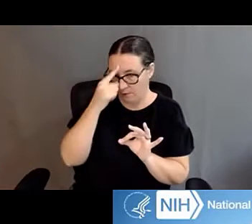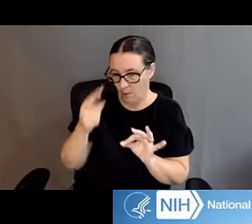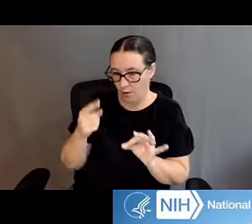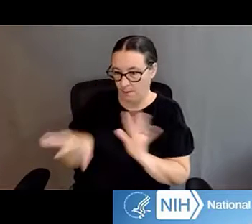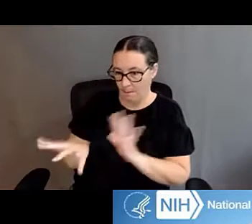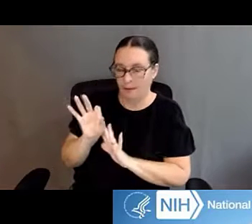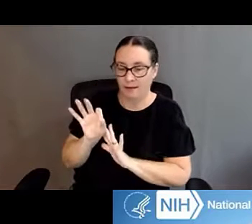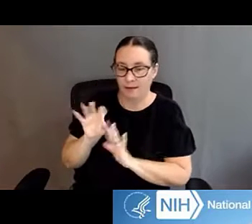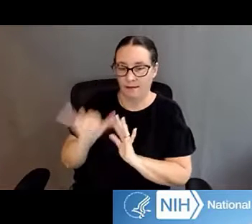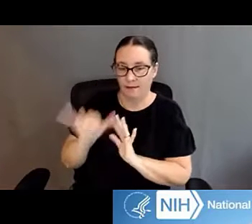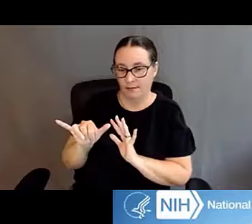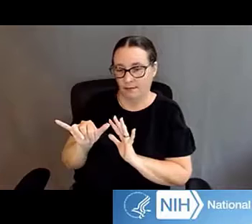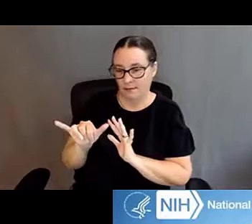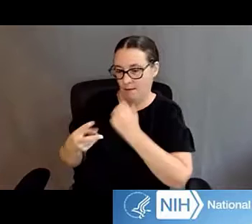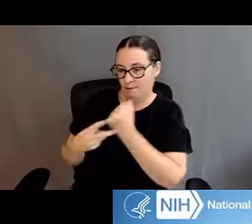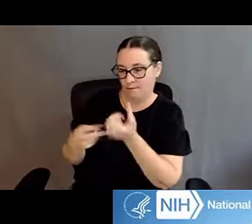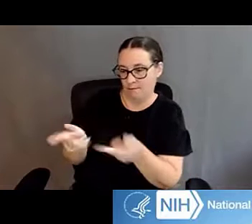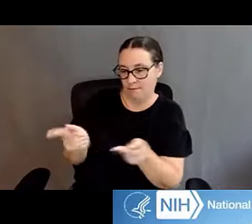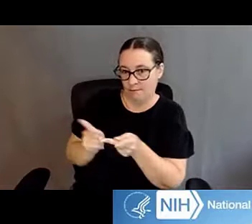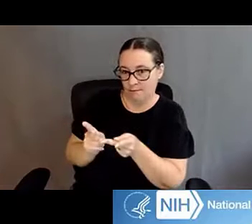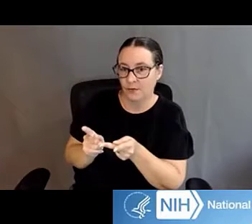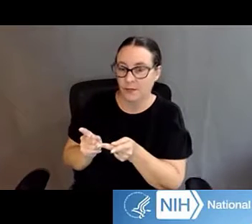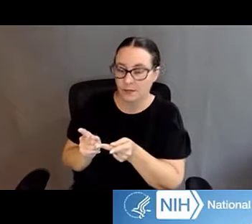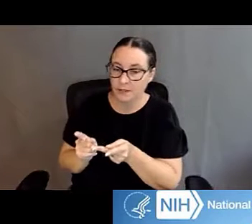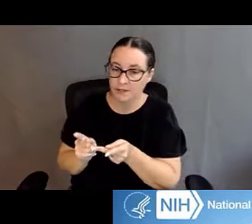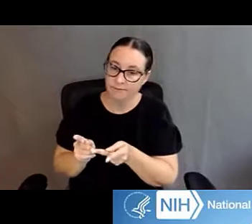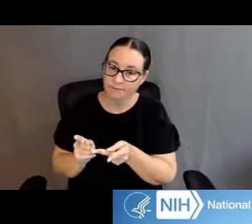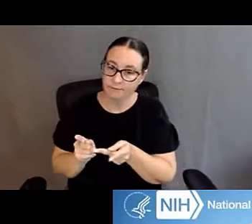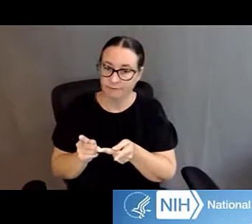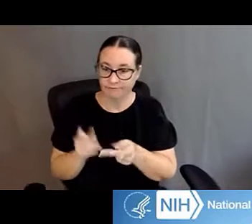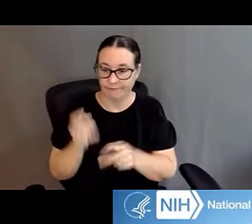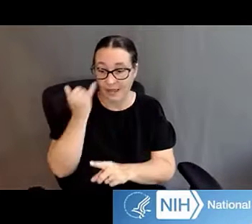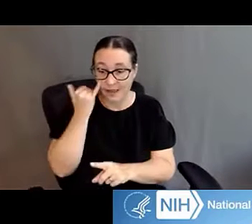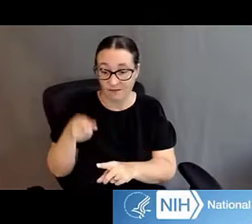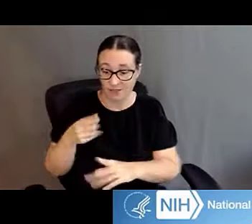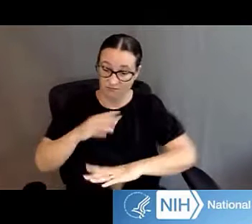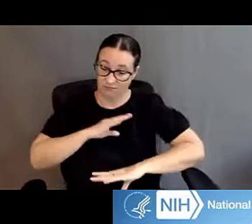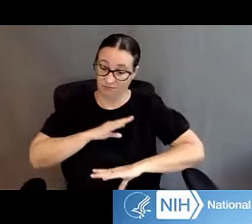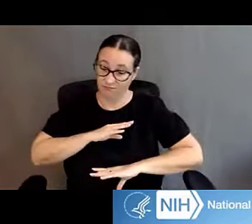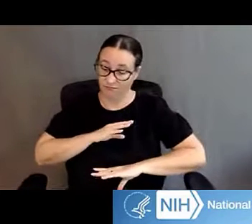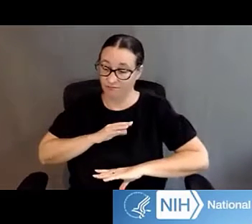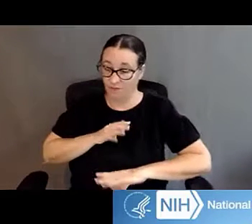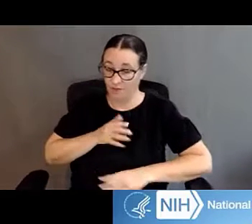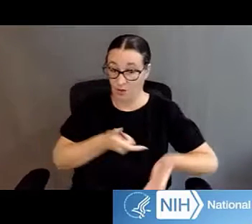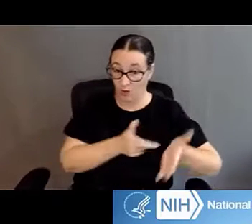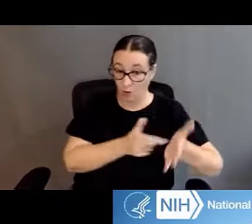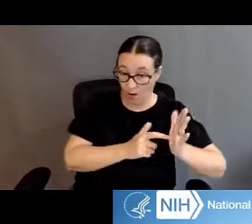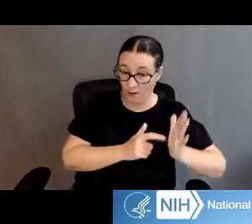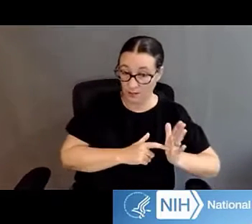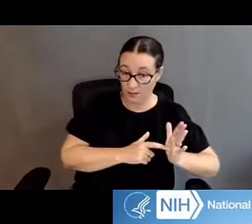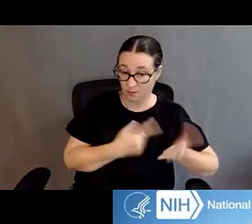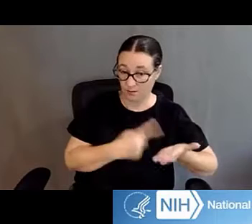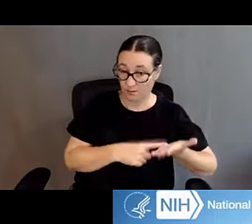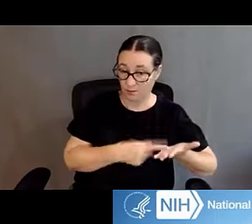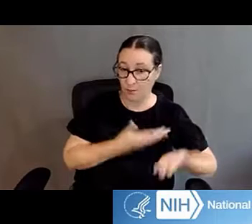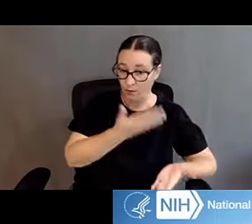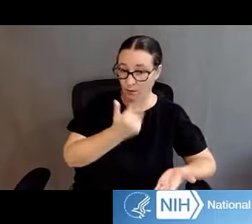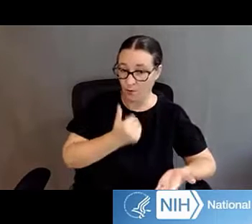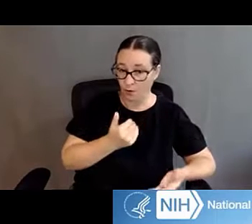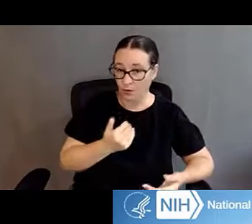and for repositories that meet the kinds of criteria that we discussed earlier. So it really comes down to where ...